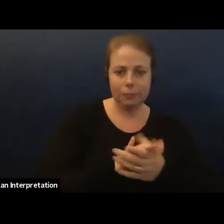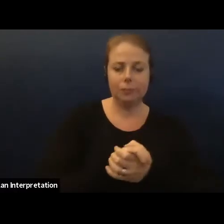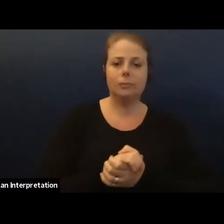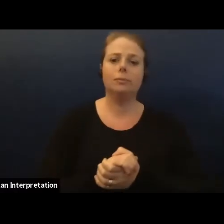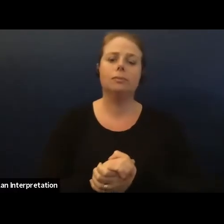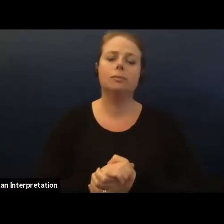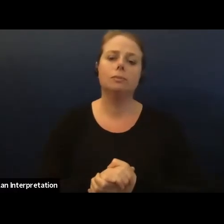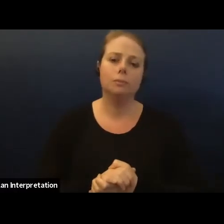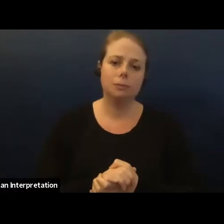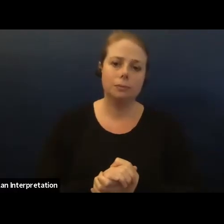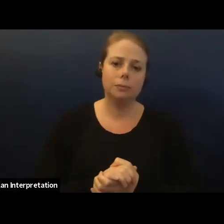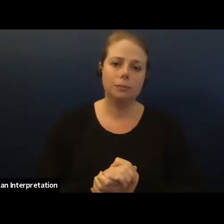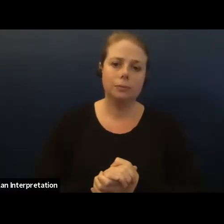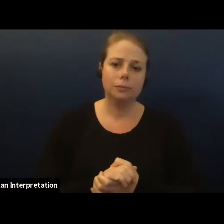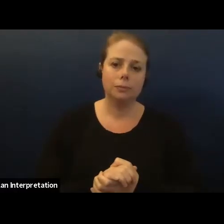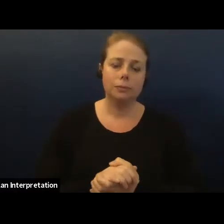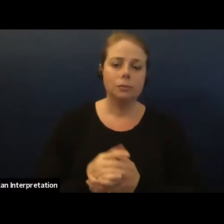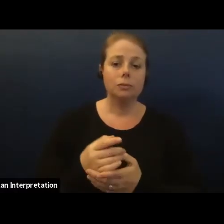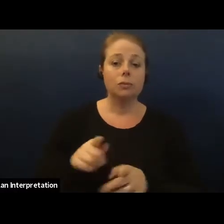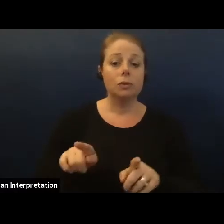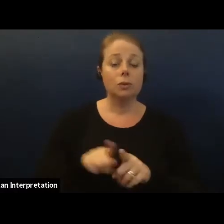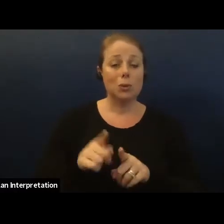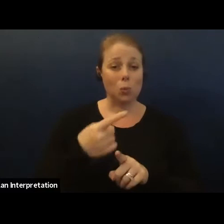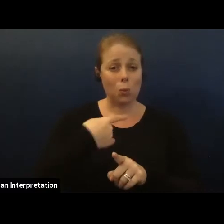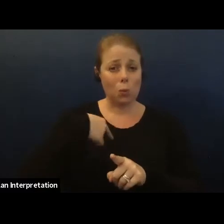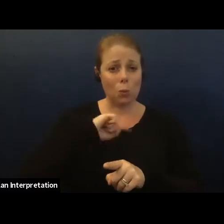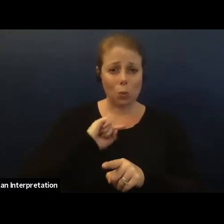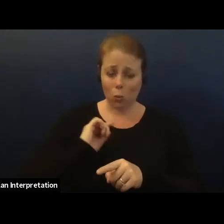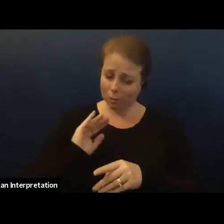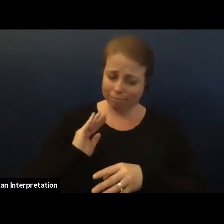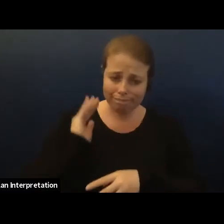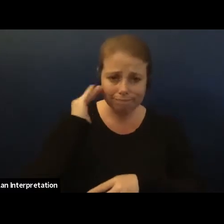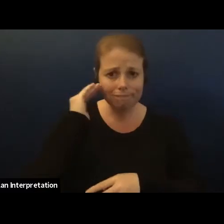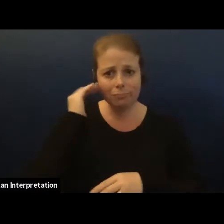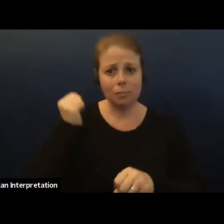interest to ensure a fair and transparent assessment process for our applicants.